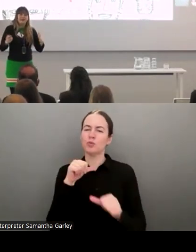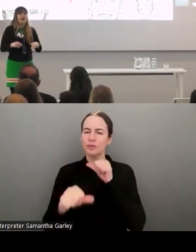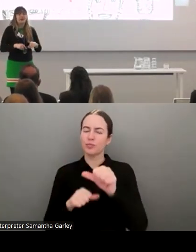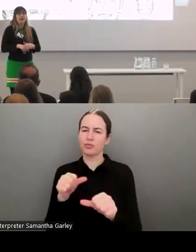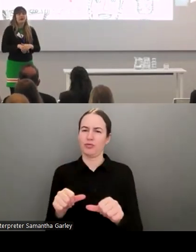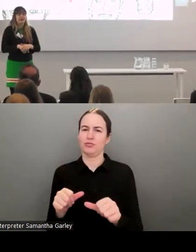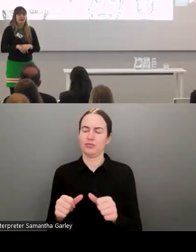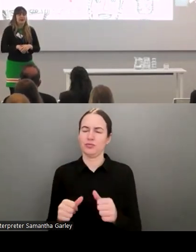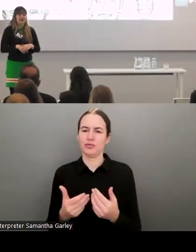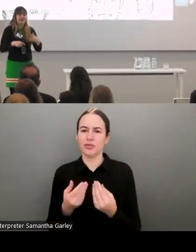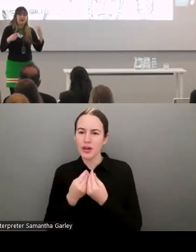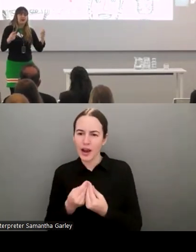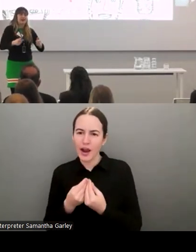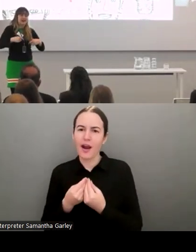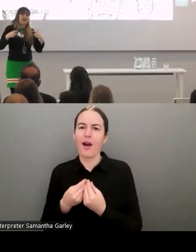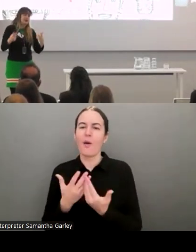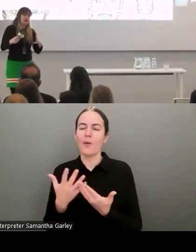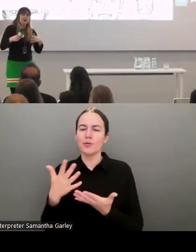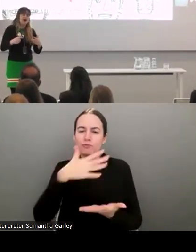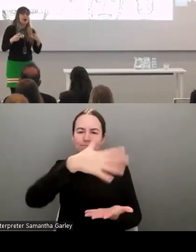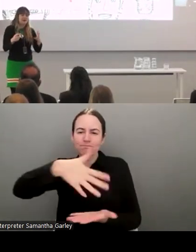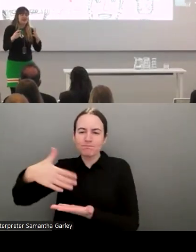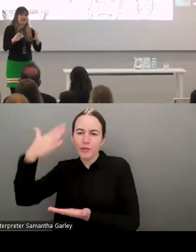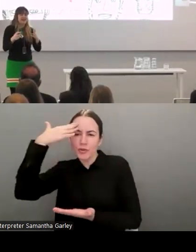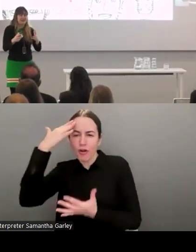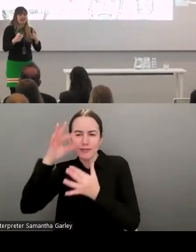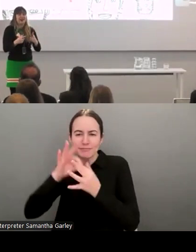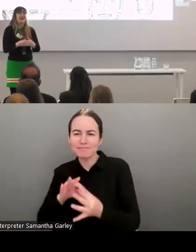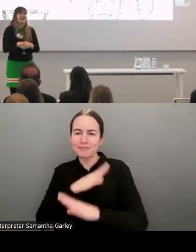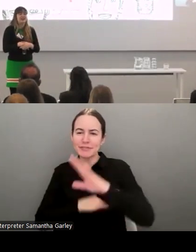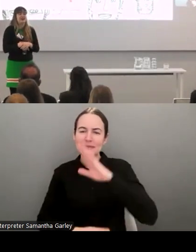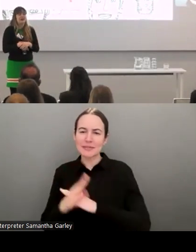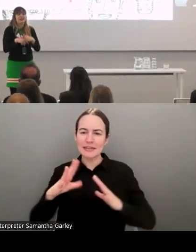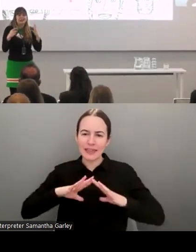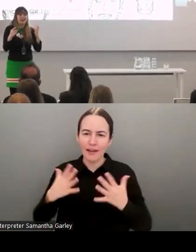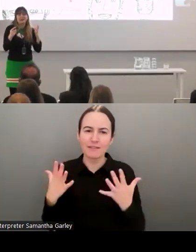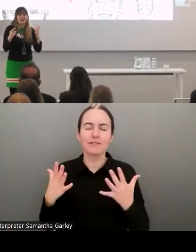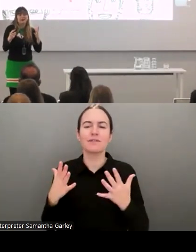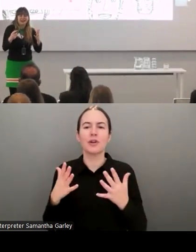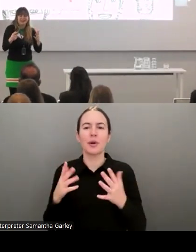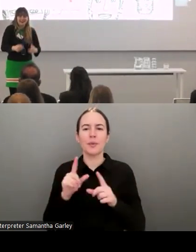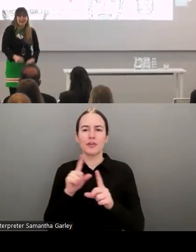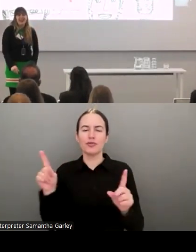living with disability that is not only like through data, by location of the disabled experience,